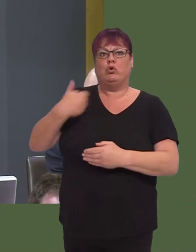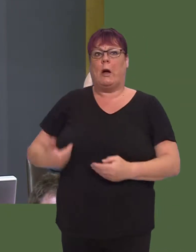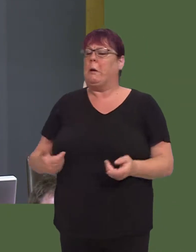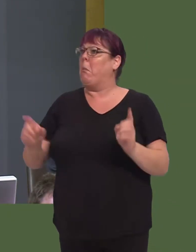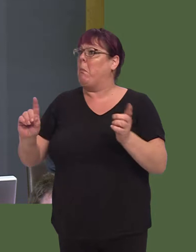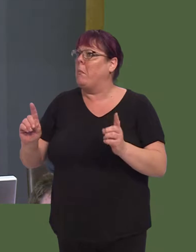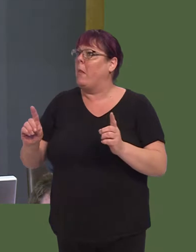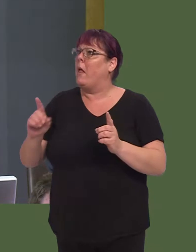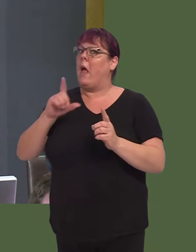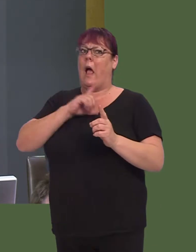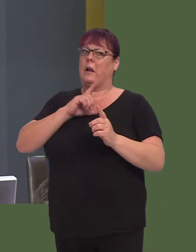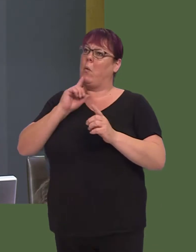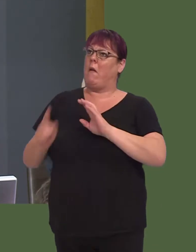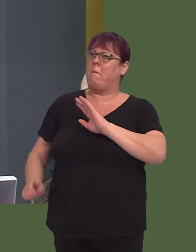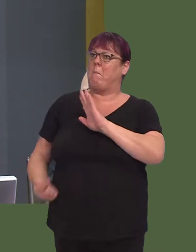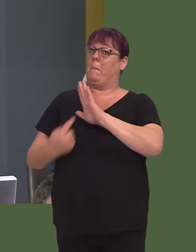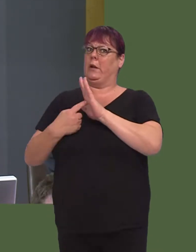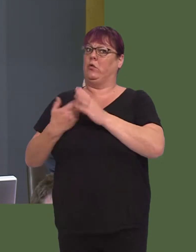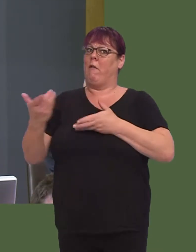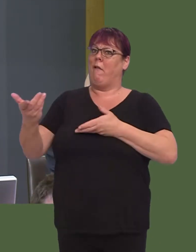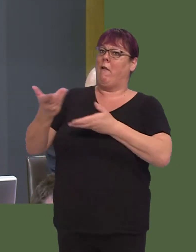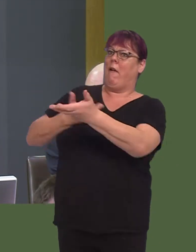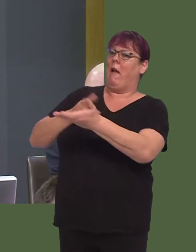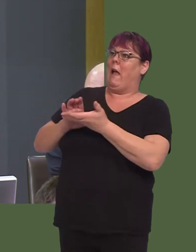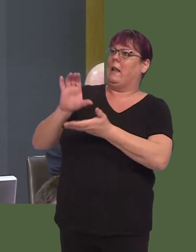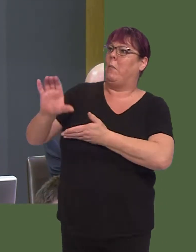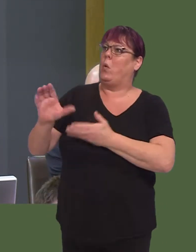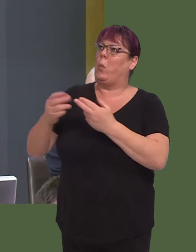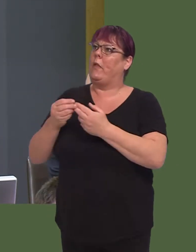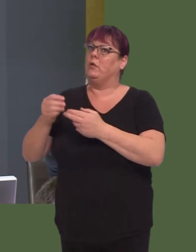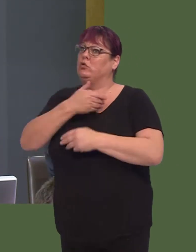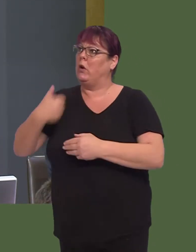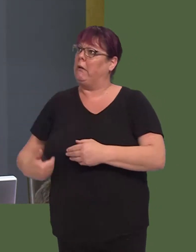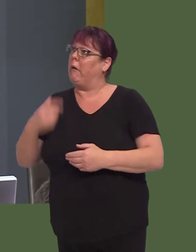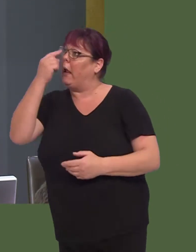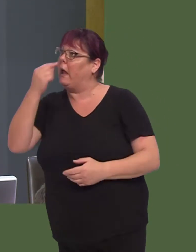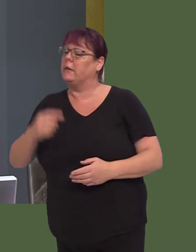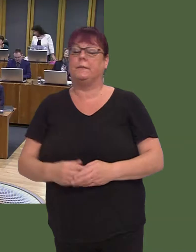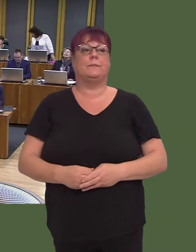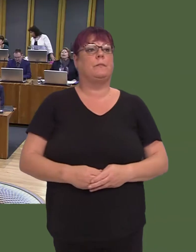with China and ensure that China becomes one of our major export markets for goods and services?